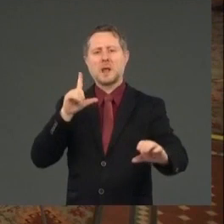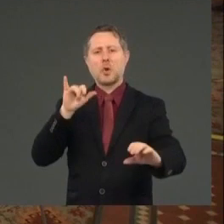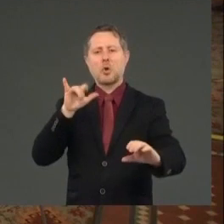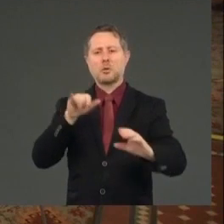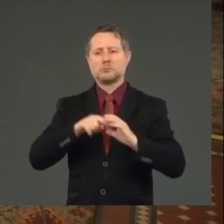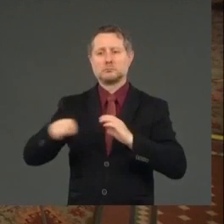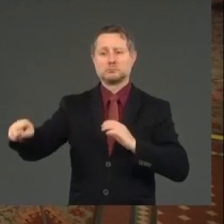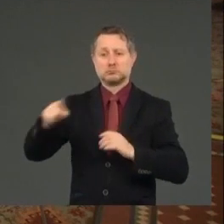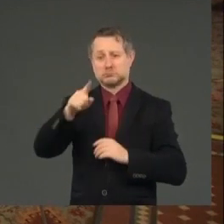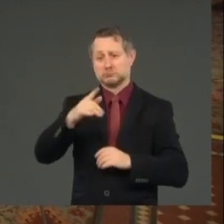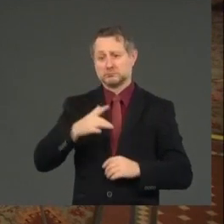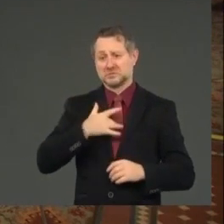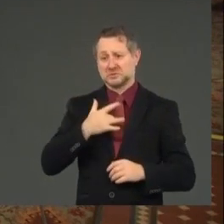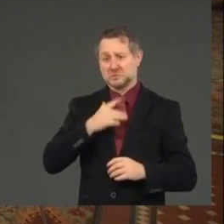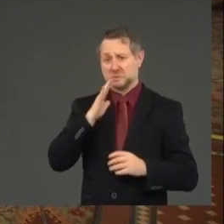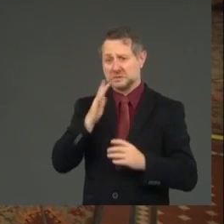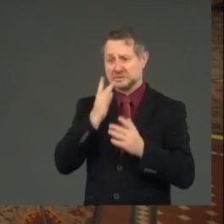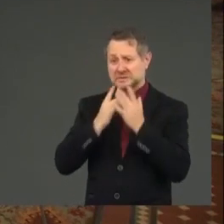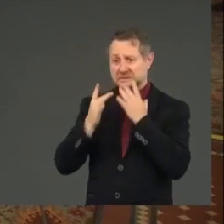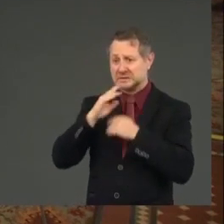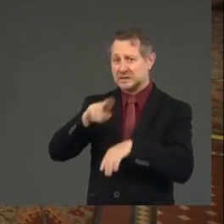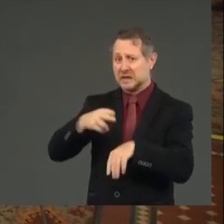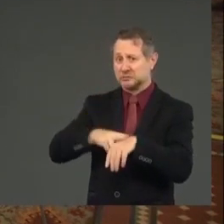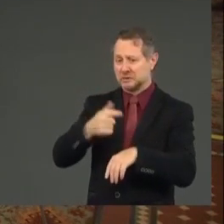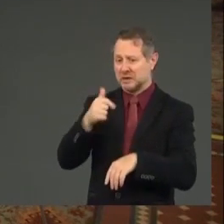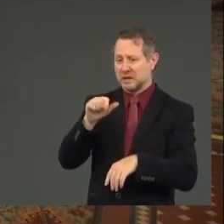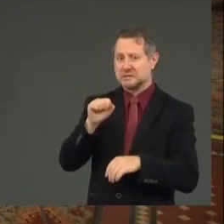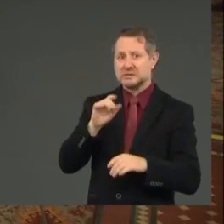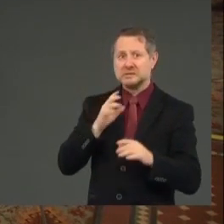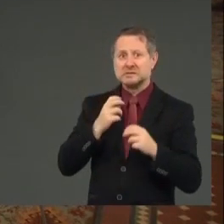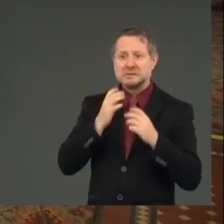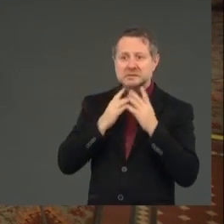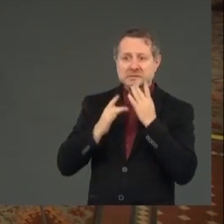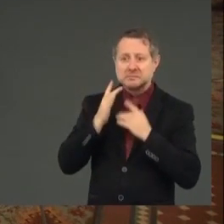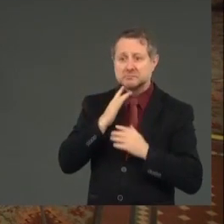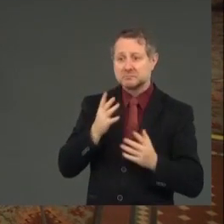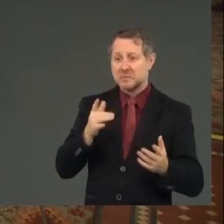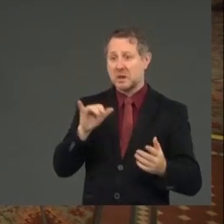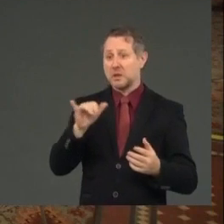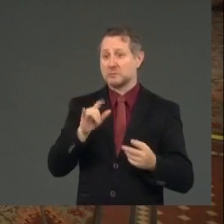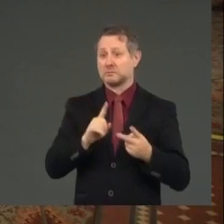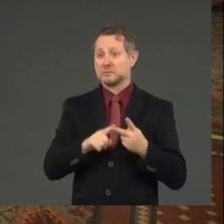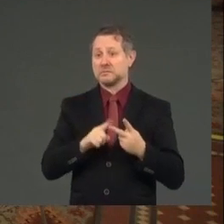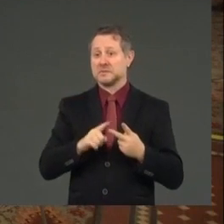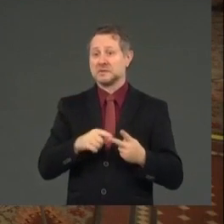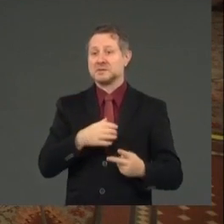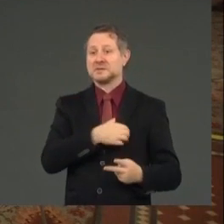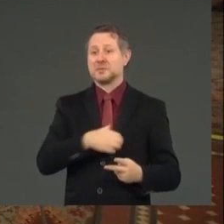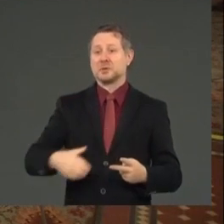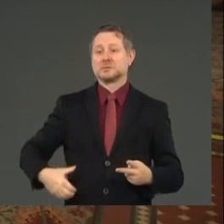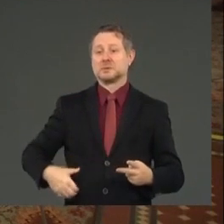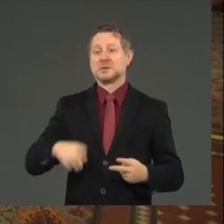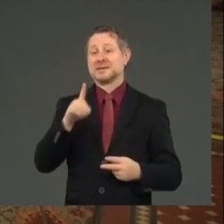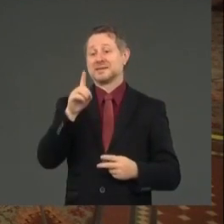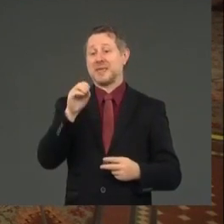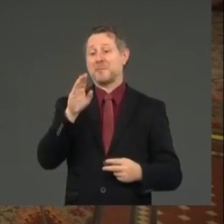LONG ISLAND. DO YOU SEE ANY NEW NATURAL GAS SUPPLY BEING NEEDED IN THE STATE GIVEN THE CLIMATE GOALS THAT WE